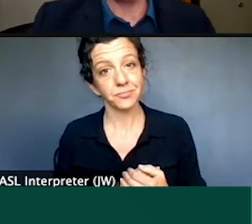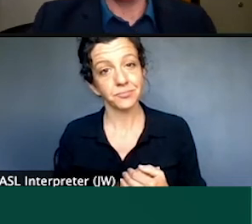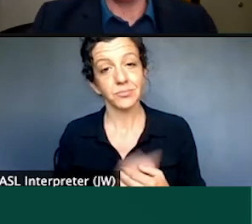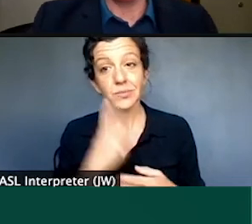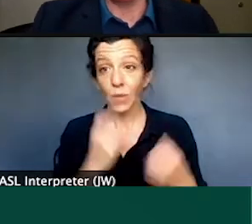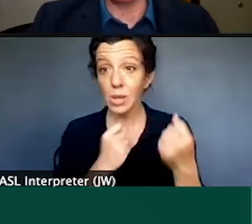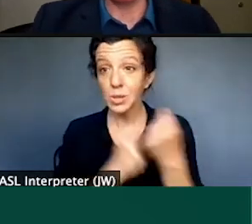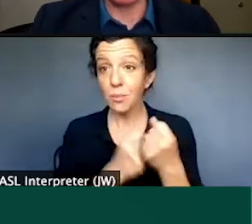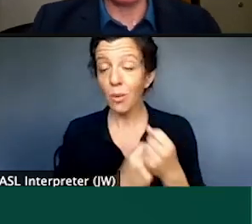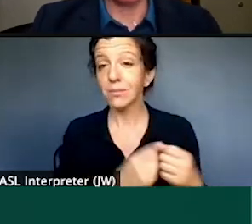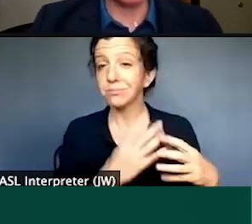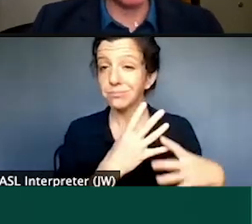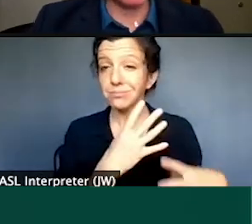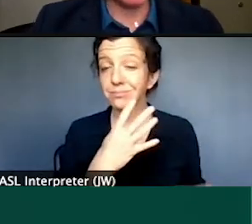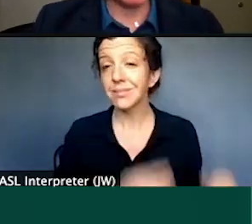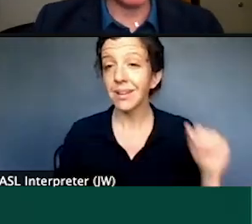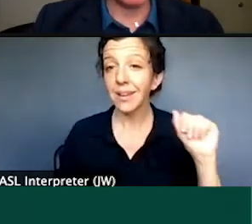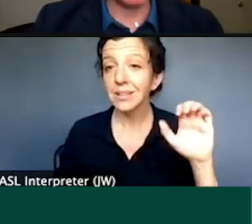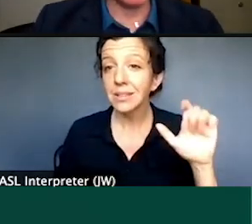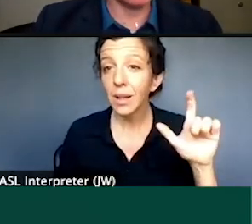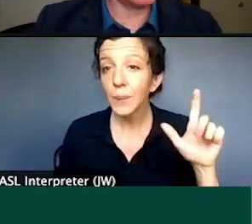All right, questions on this one?